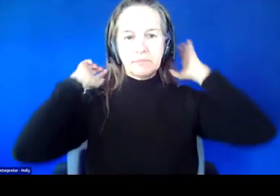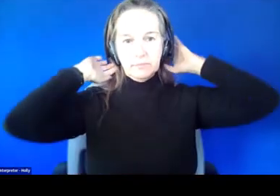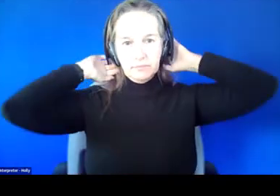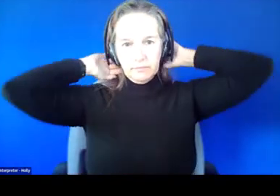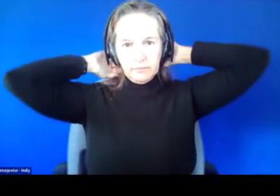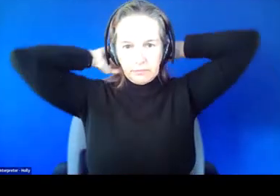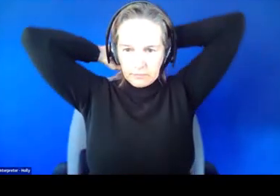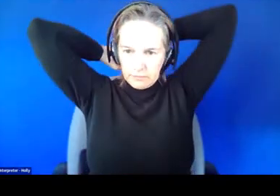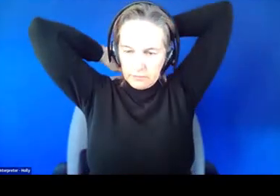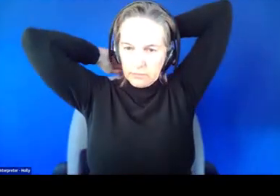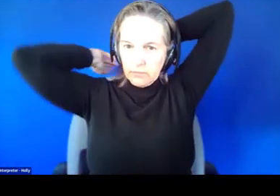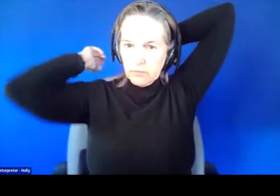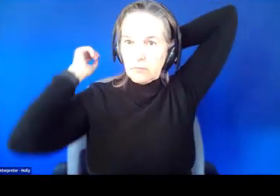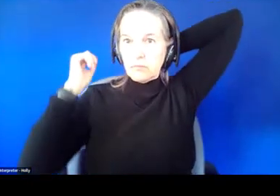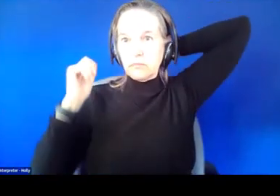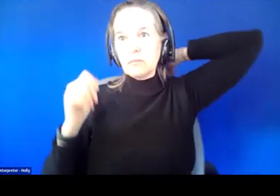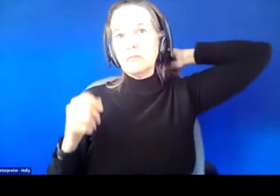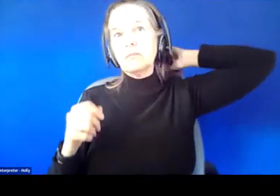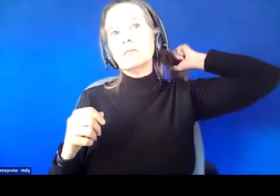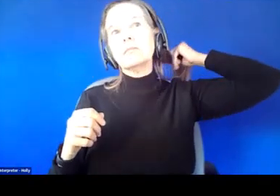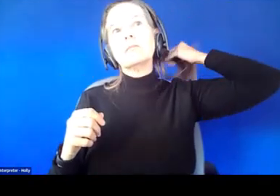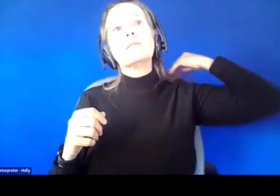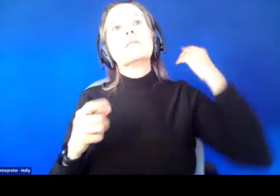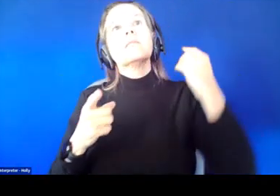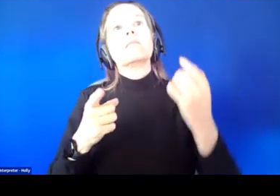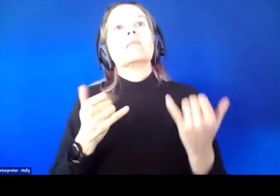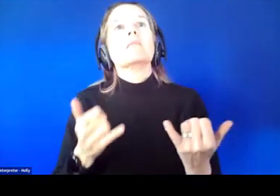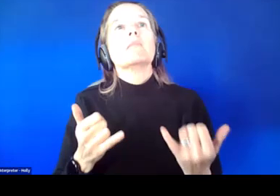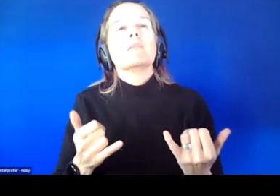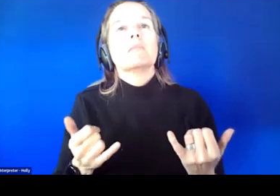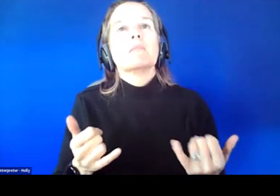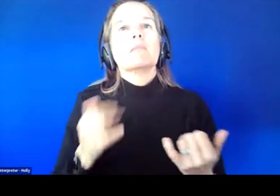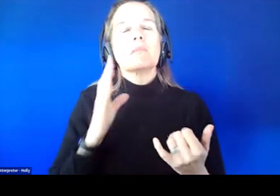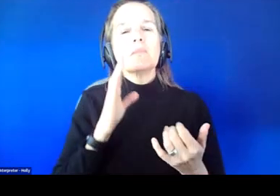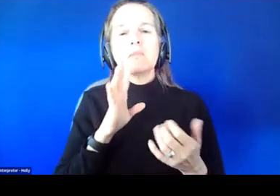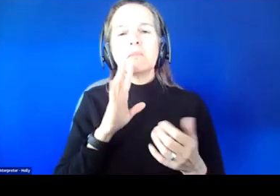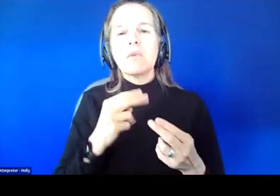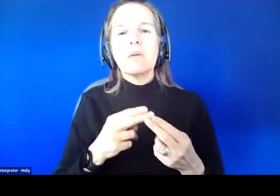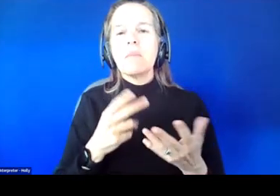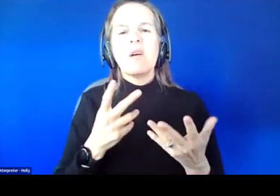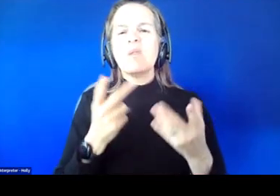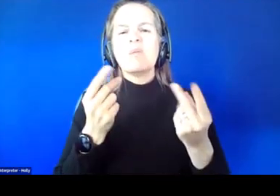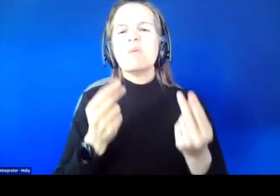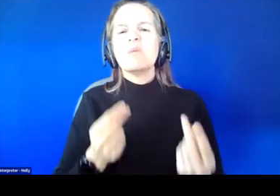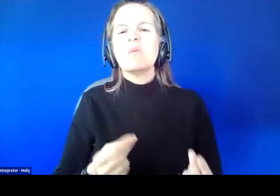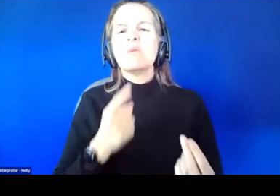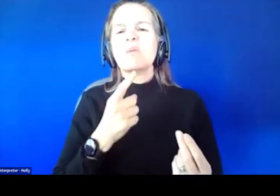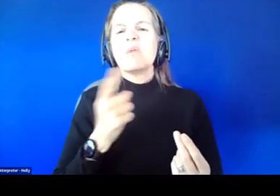um so what we're going to talk about now is what our tribal nations are doing and looking at time